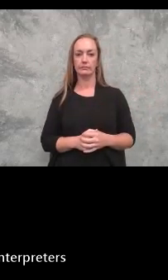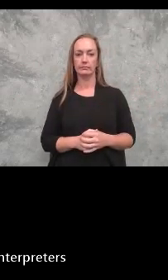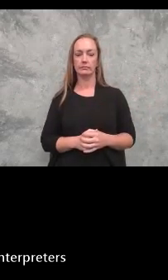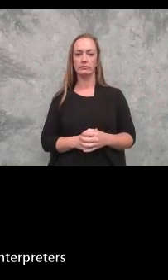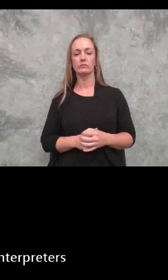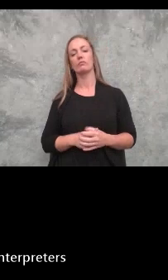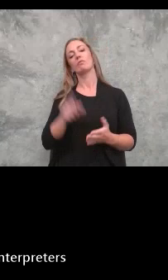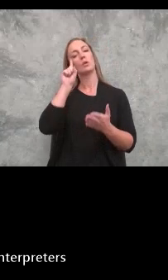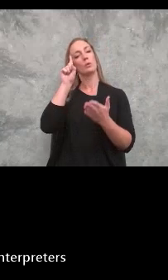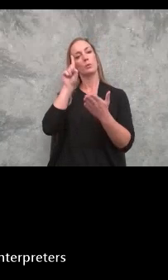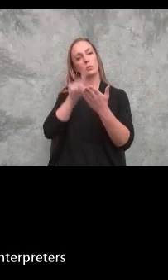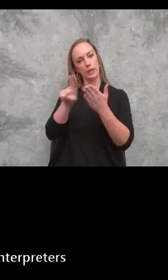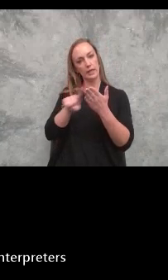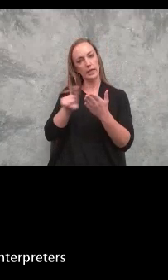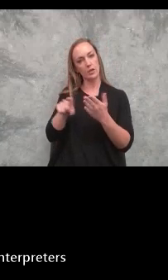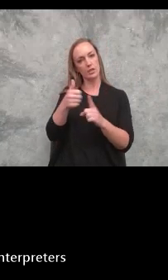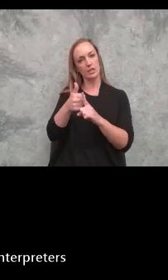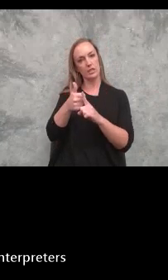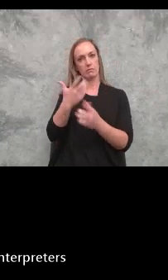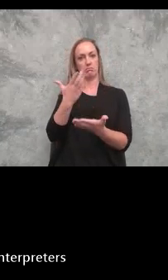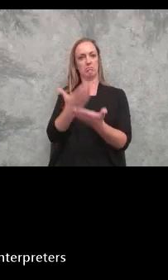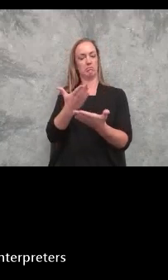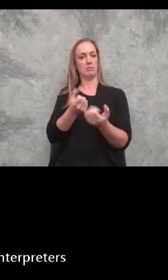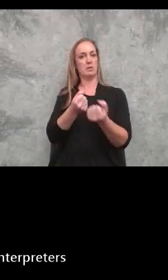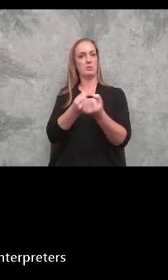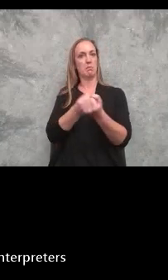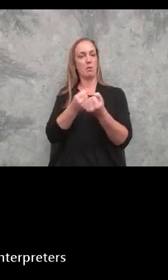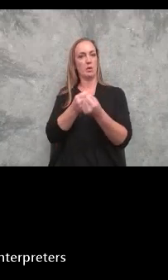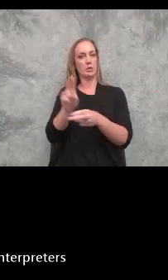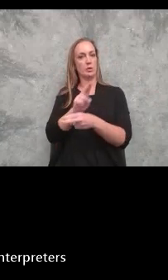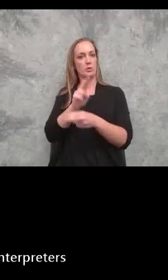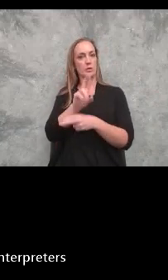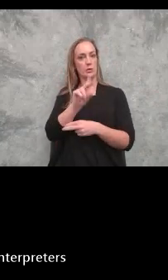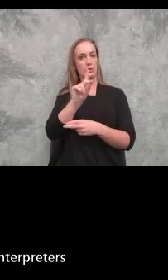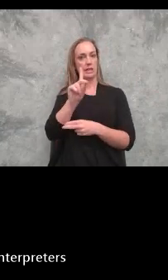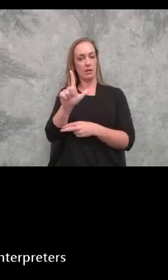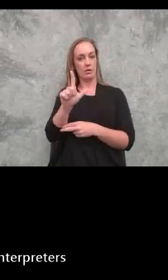Research supports using UDL as it can benefit all students including diverse